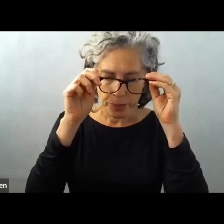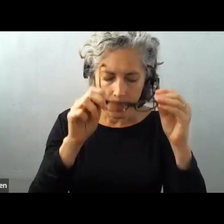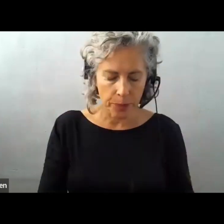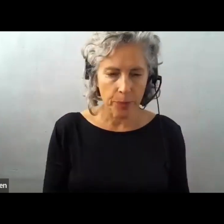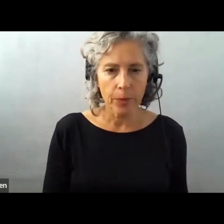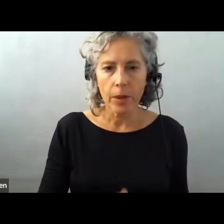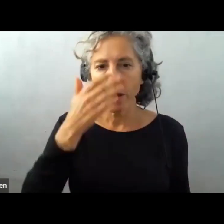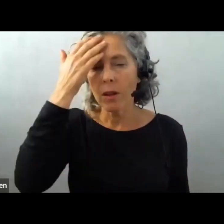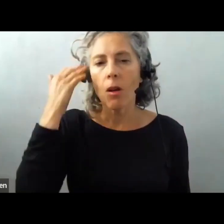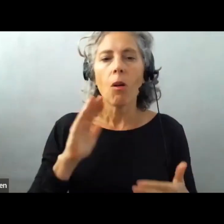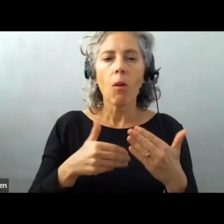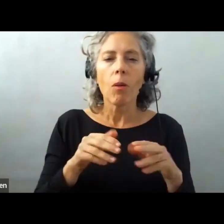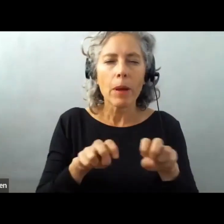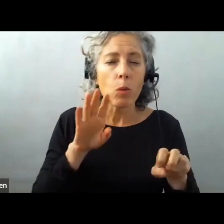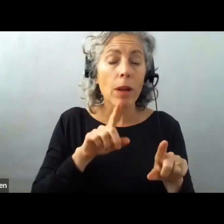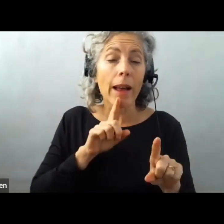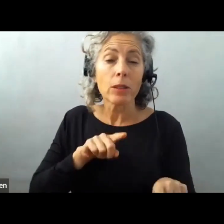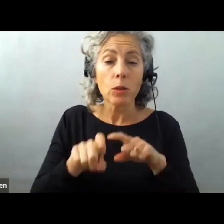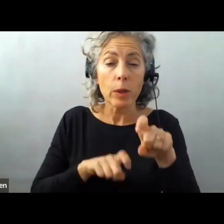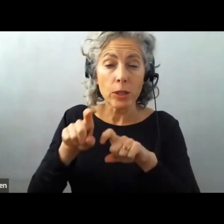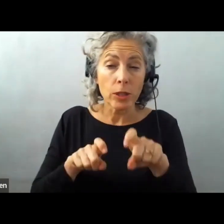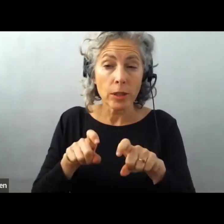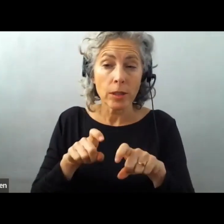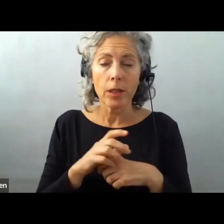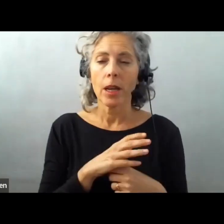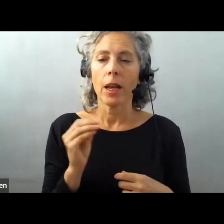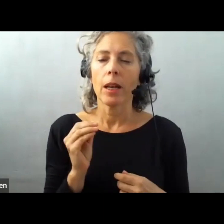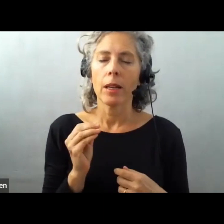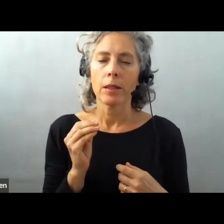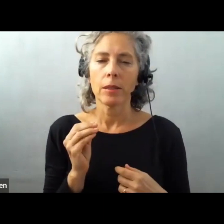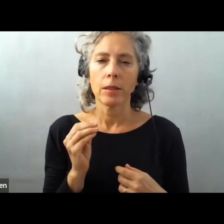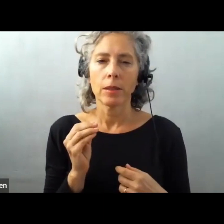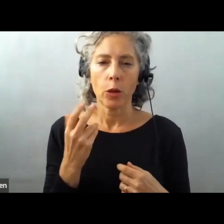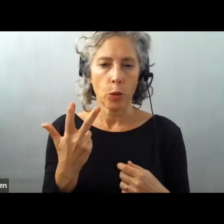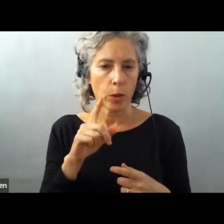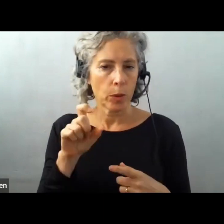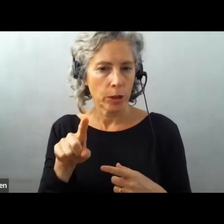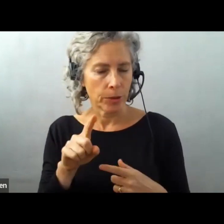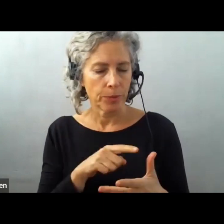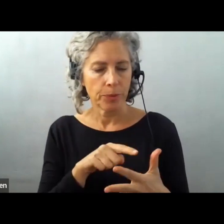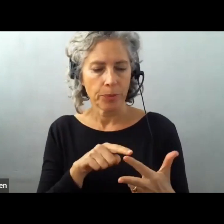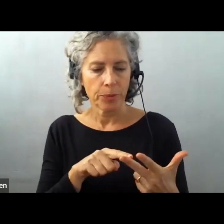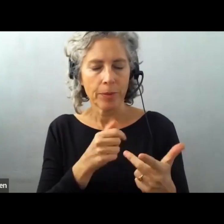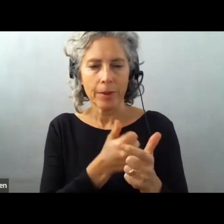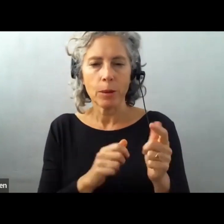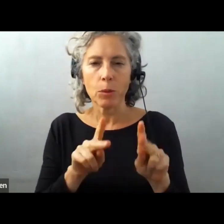answering the questions that we're putting to them. And essentially, there are three questions that each person is going to be responding to.